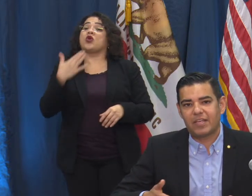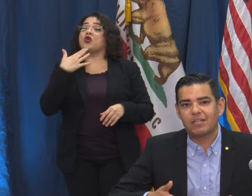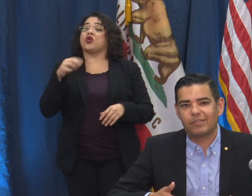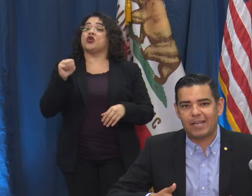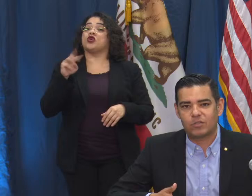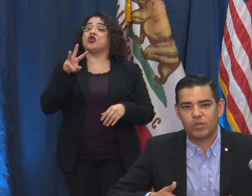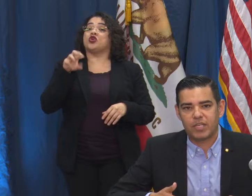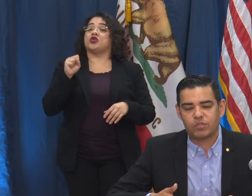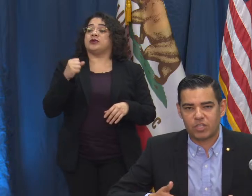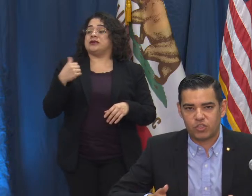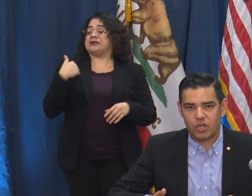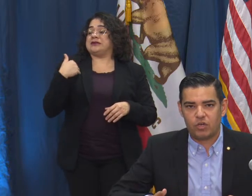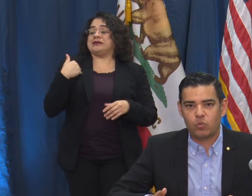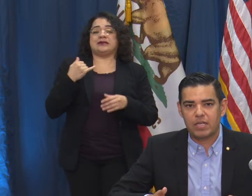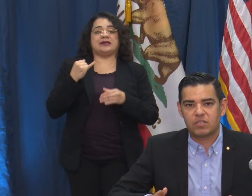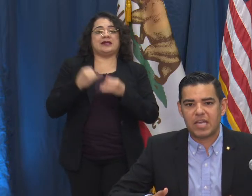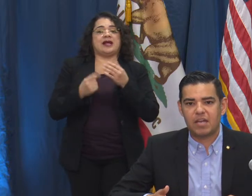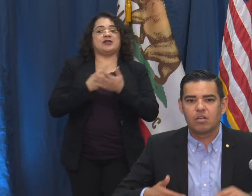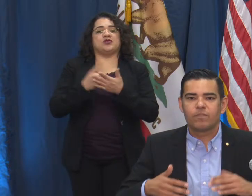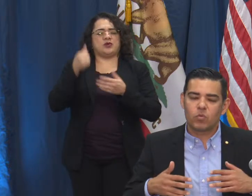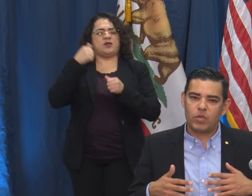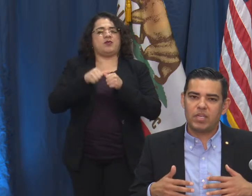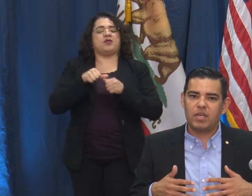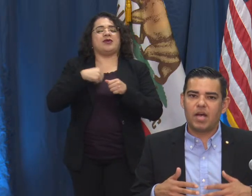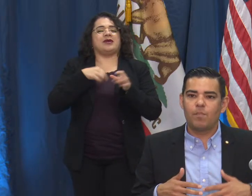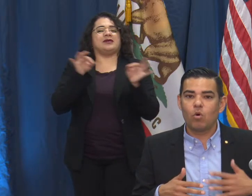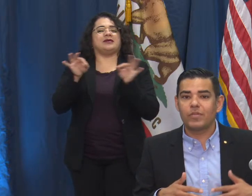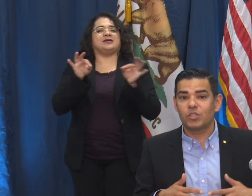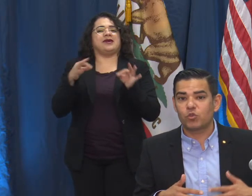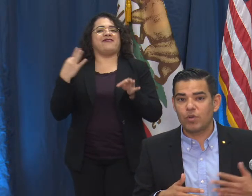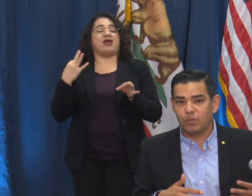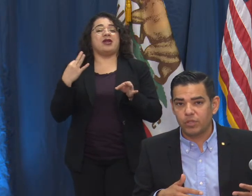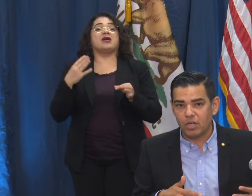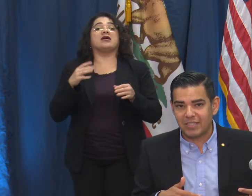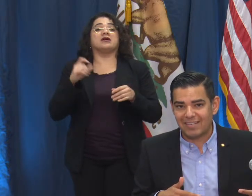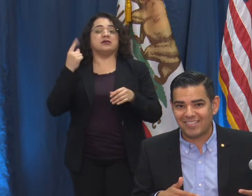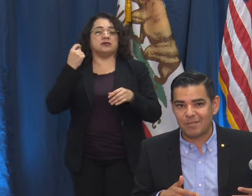the end of last week which I shared was that we more than tripled our testing